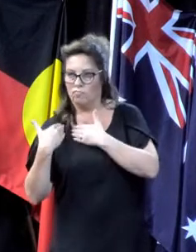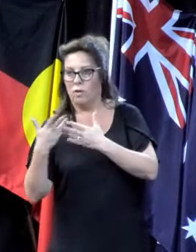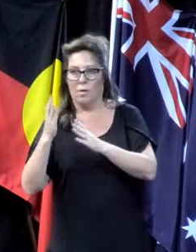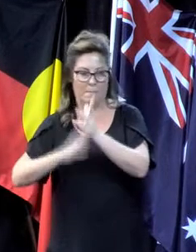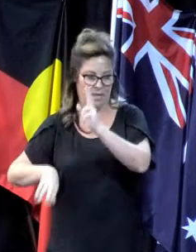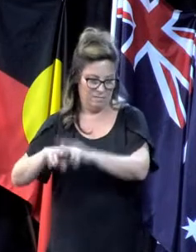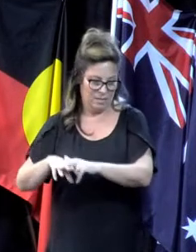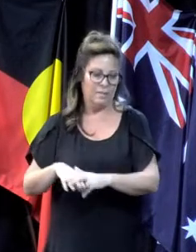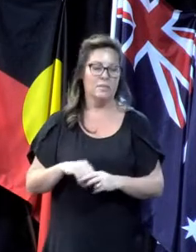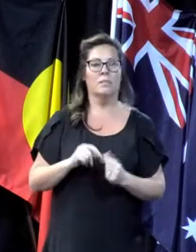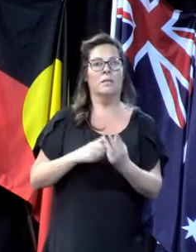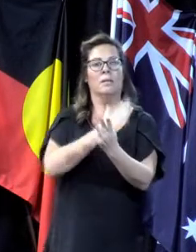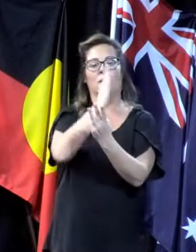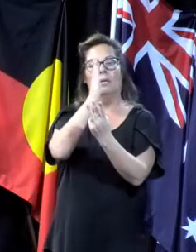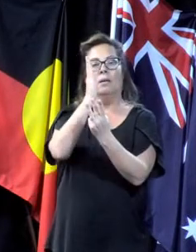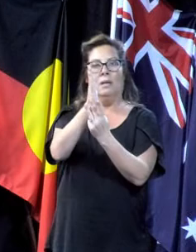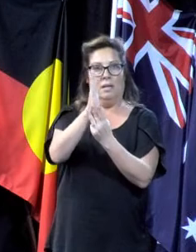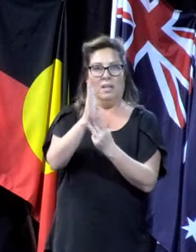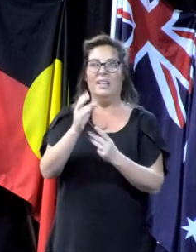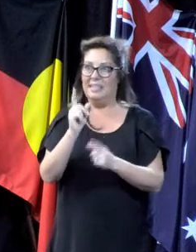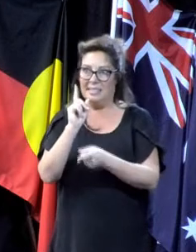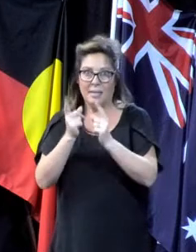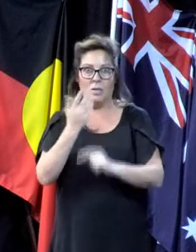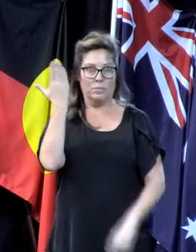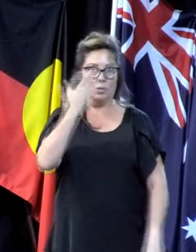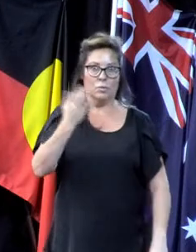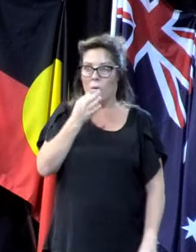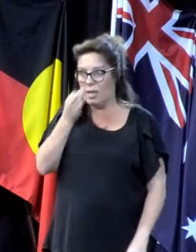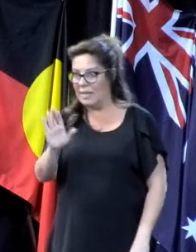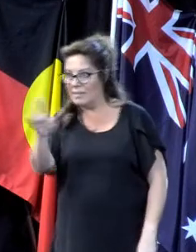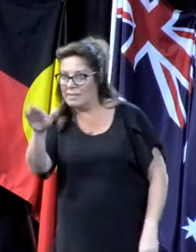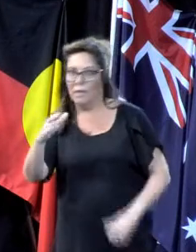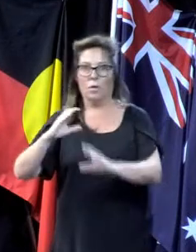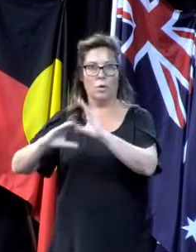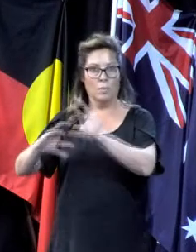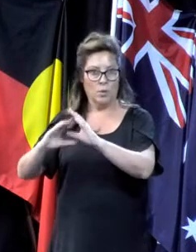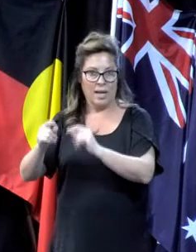the school requests that communication and then sometimes it’s requested by the parent, because it goes both...